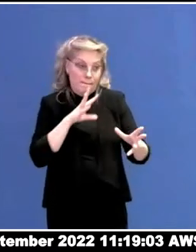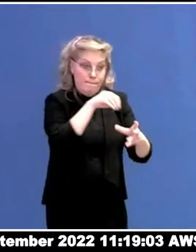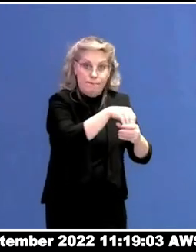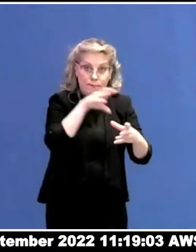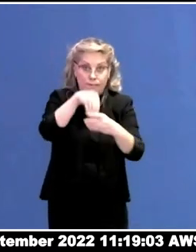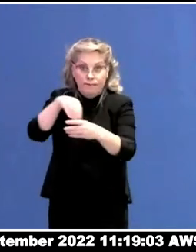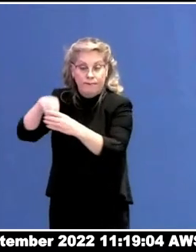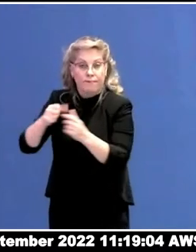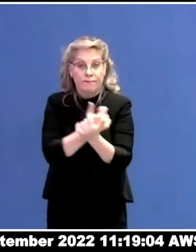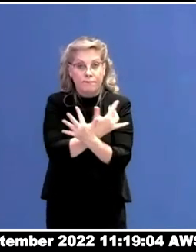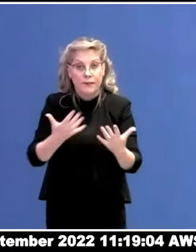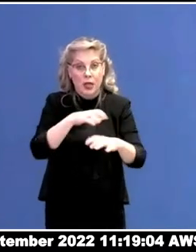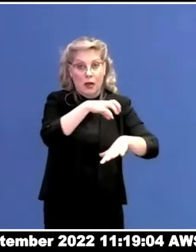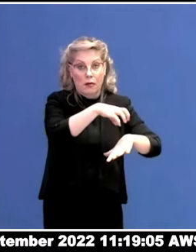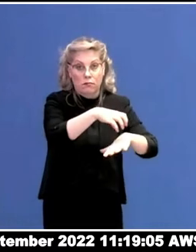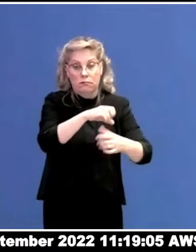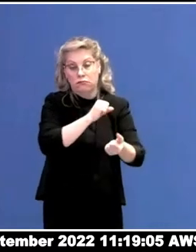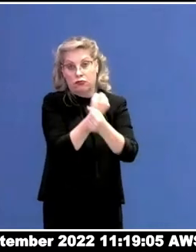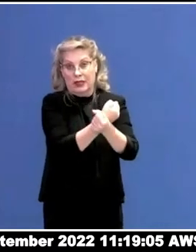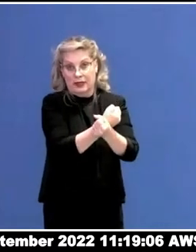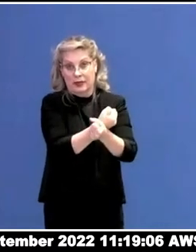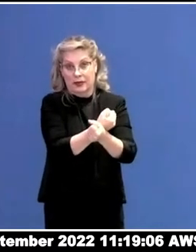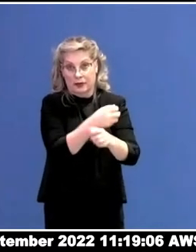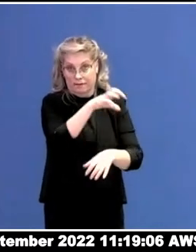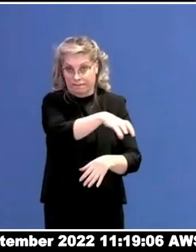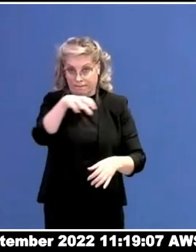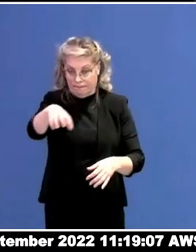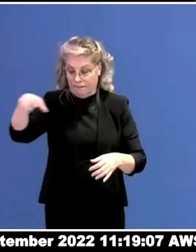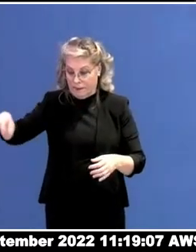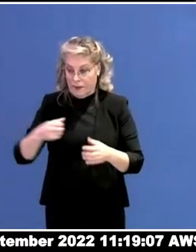And that meant - and please correct me if I am wrong - that you were in the jails most